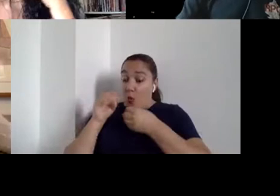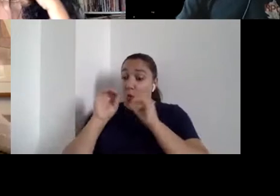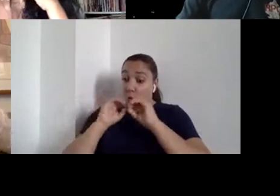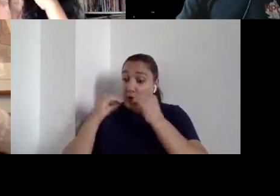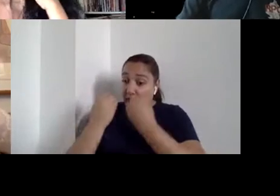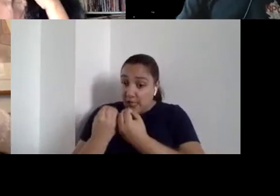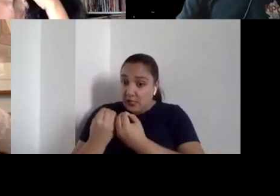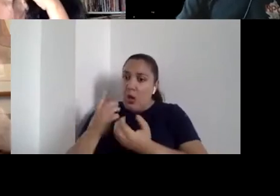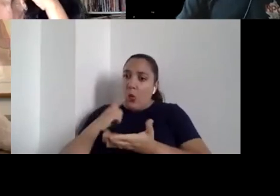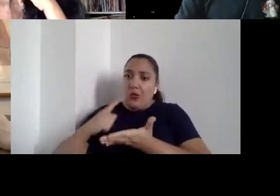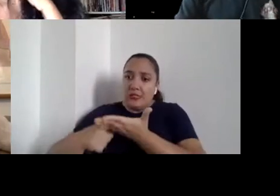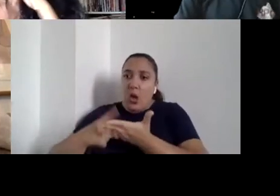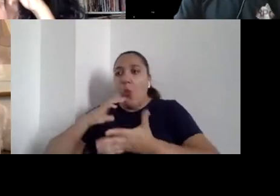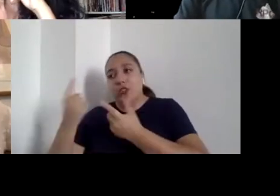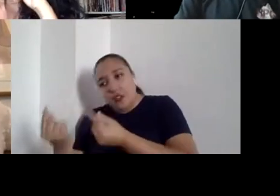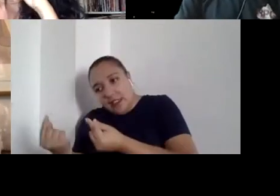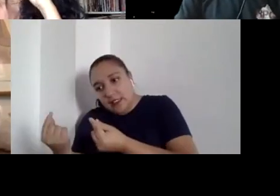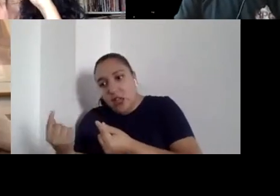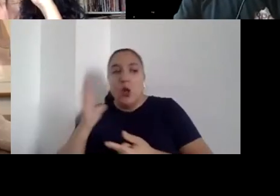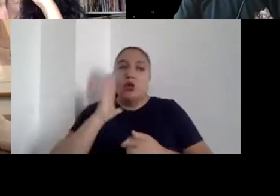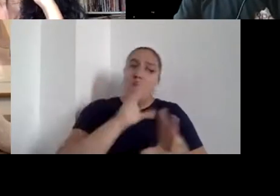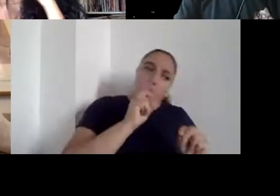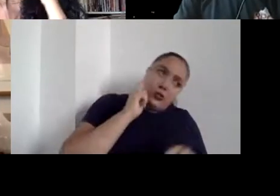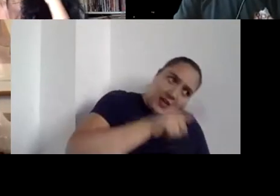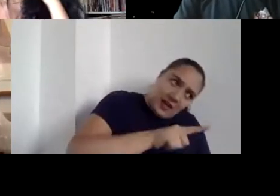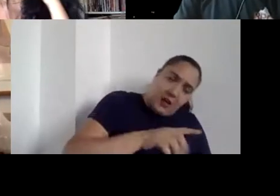we're going to do this, we have to wait on the